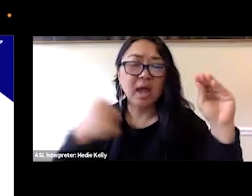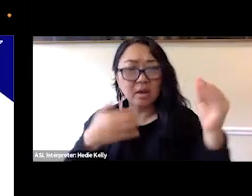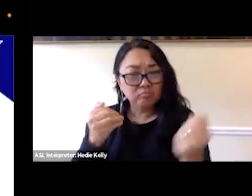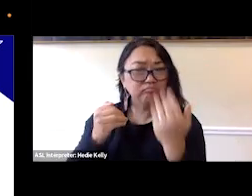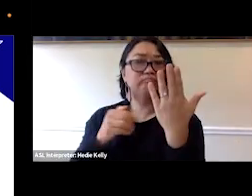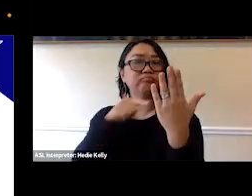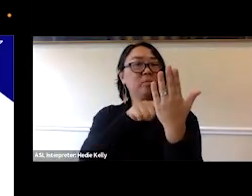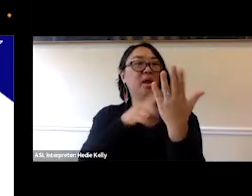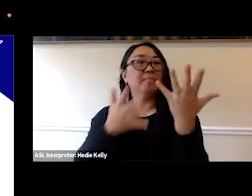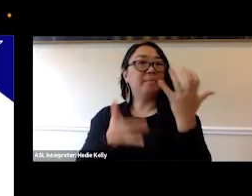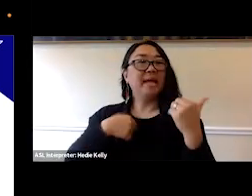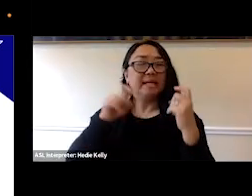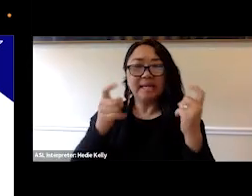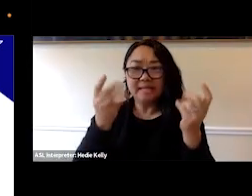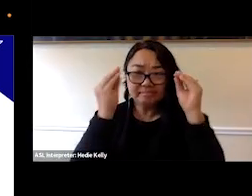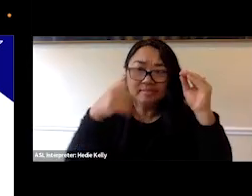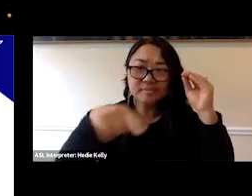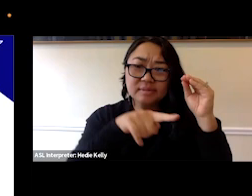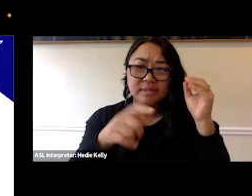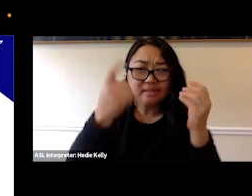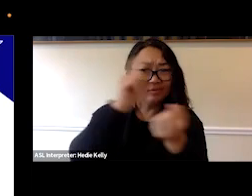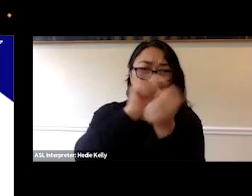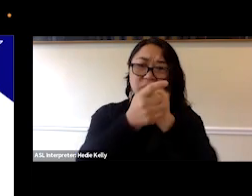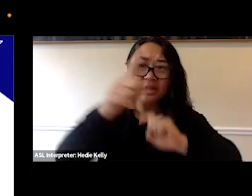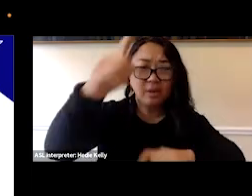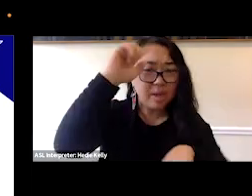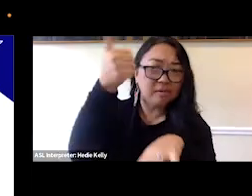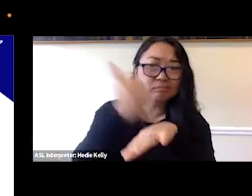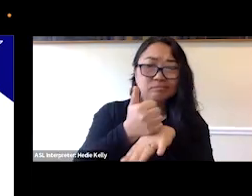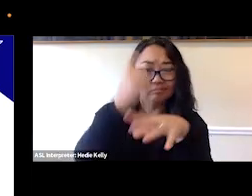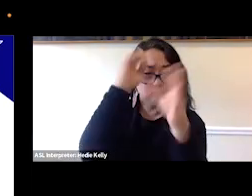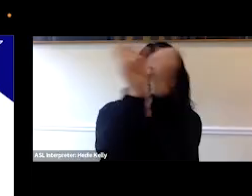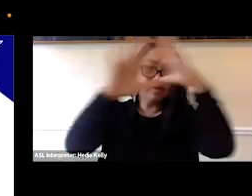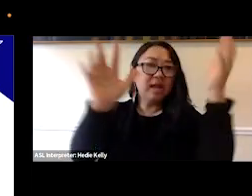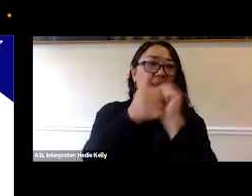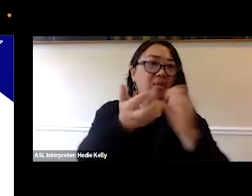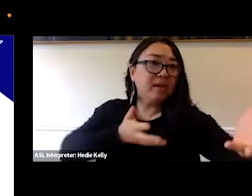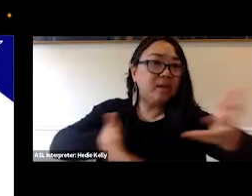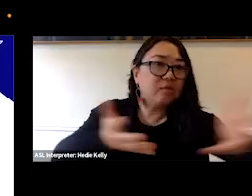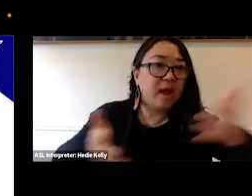about how they look at or interact with or design or use technology.